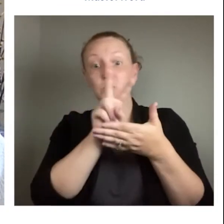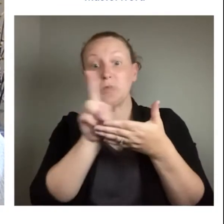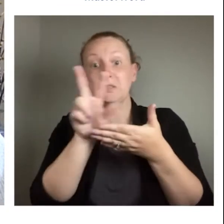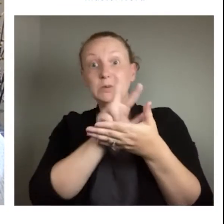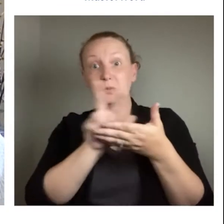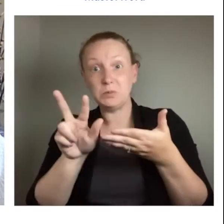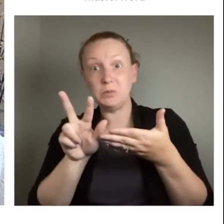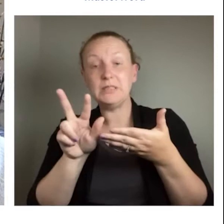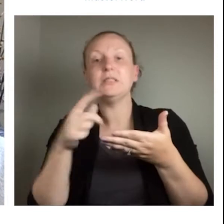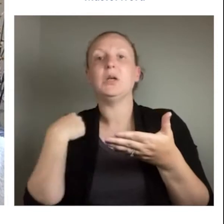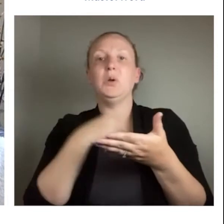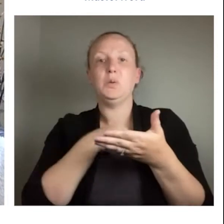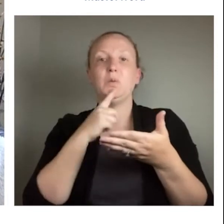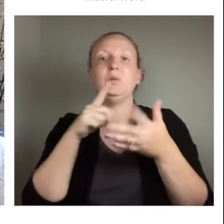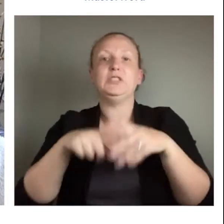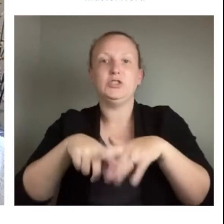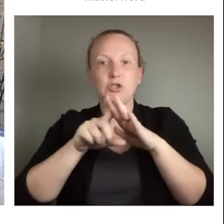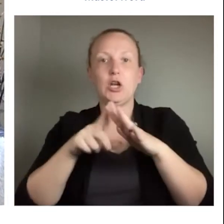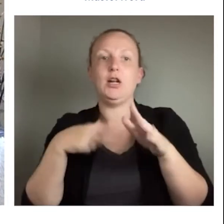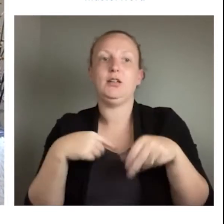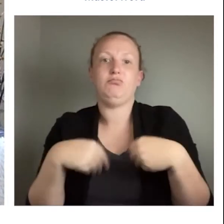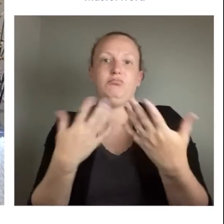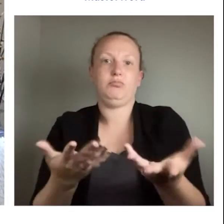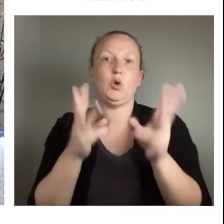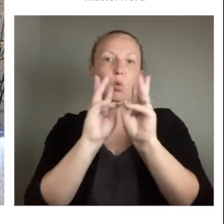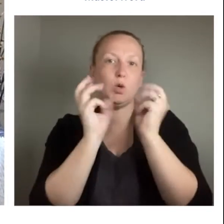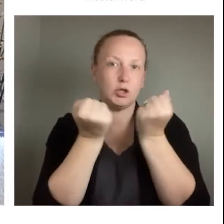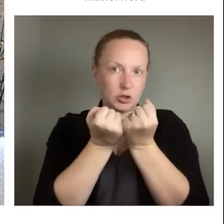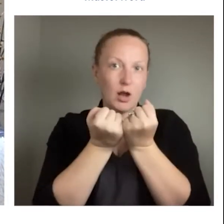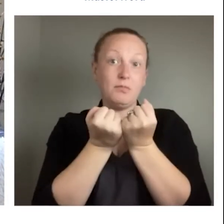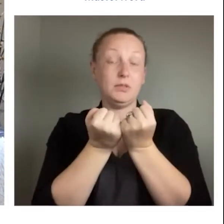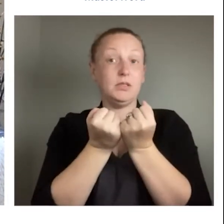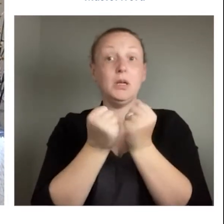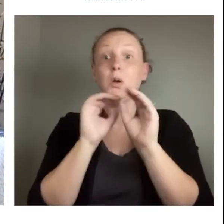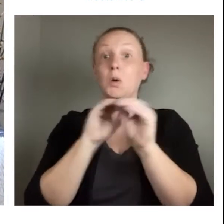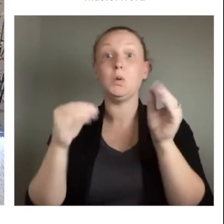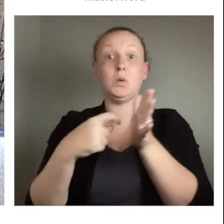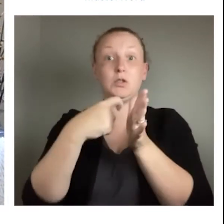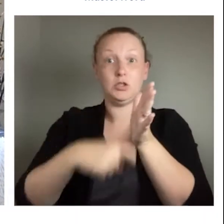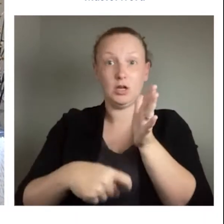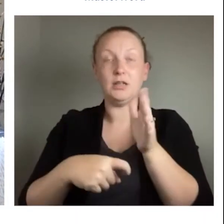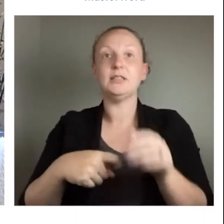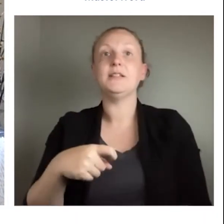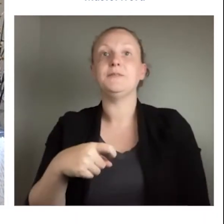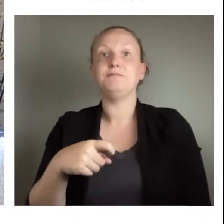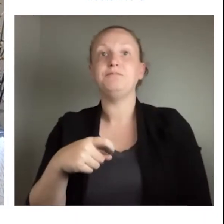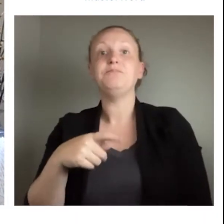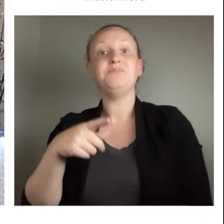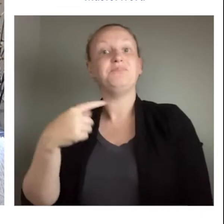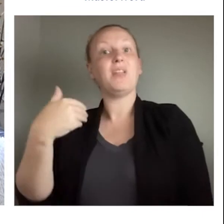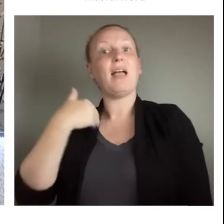Ah, so we start sharing best practices. I manage a Multilingual consortium where I have a legal staff coming from different school district